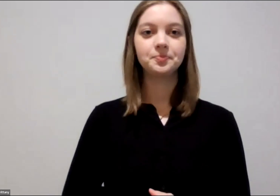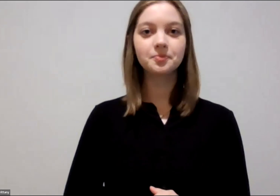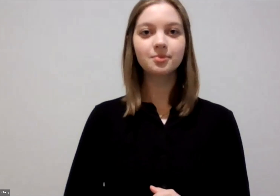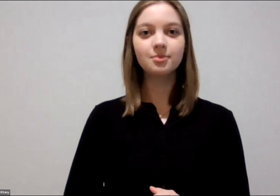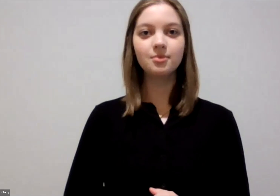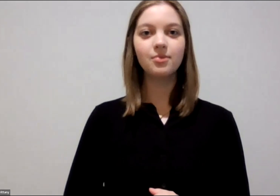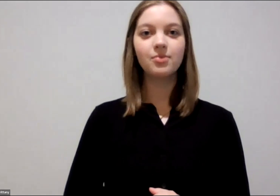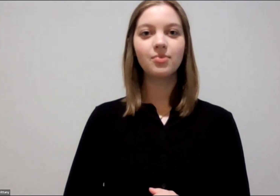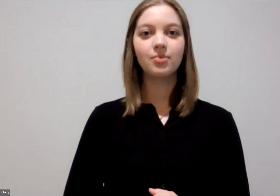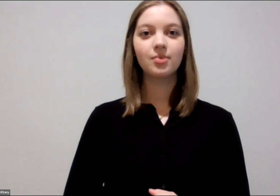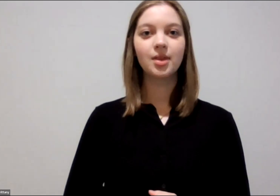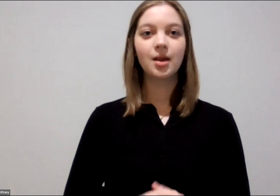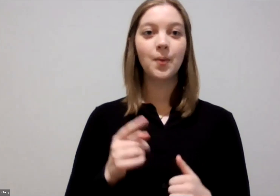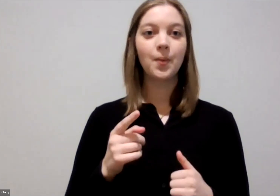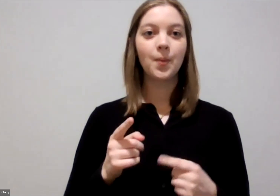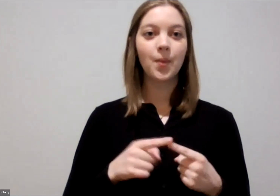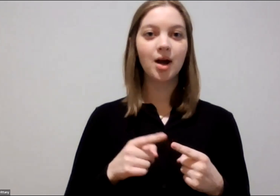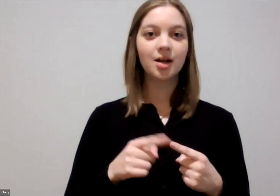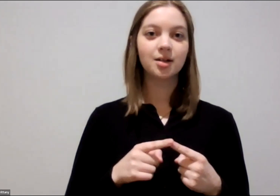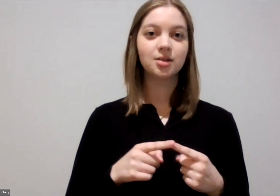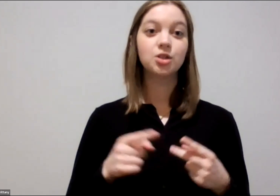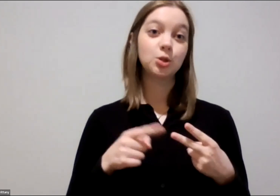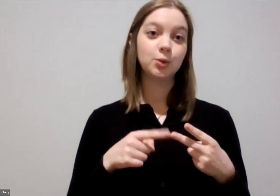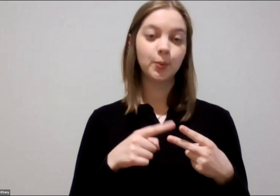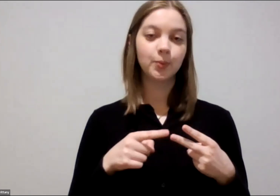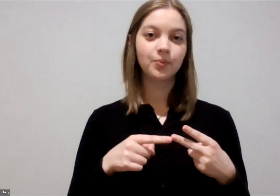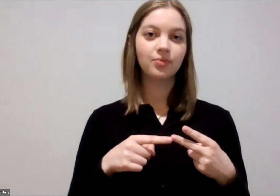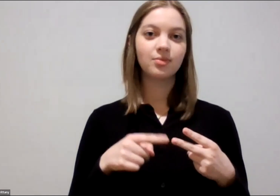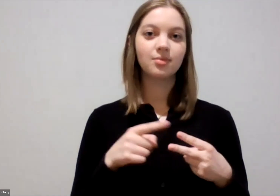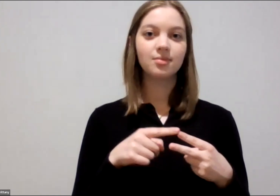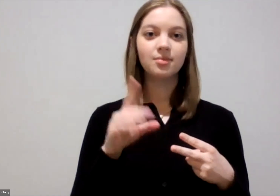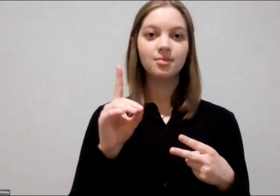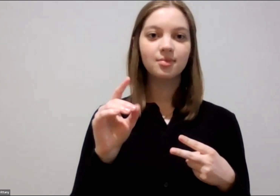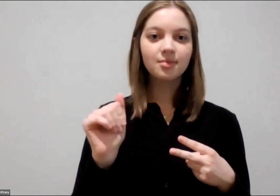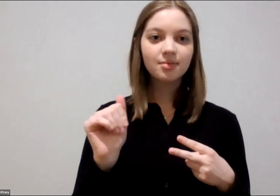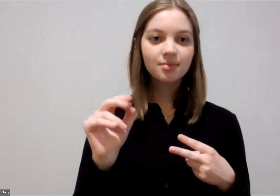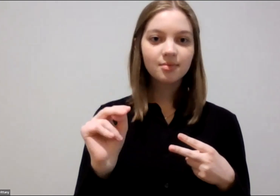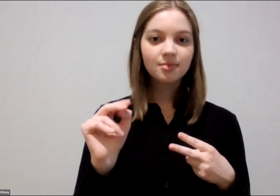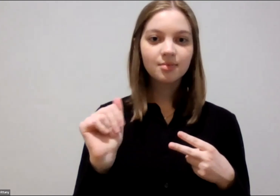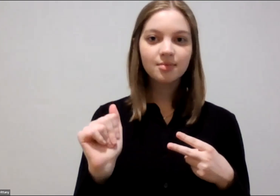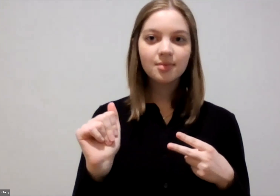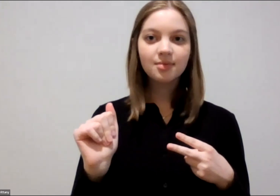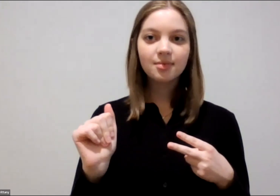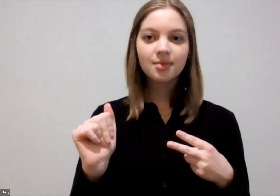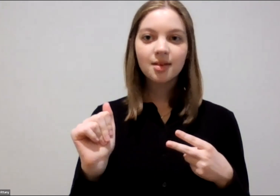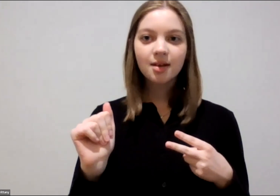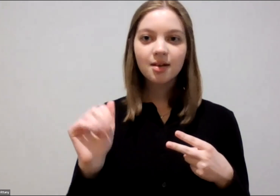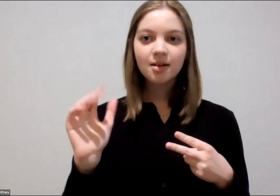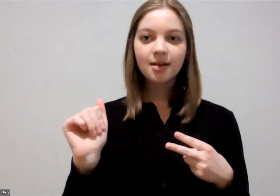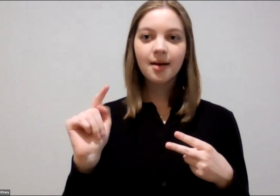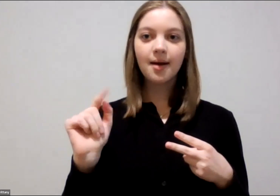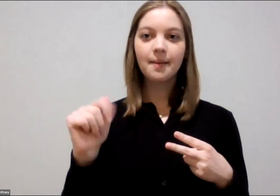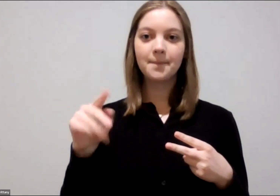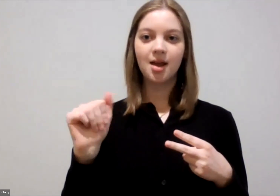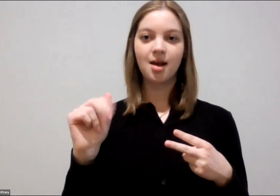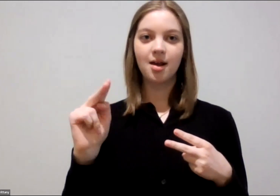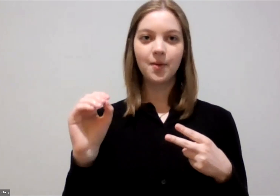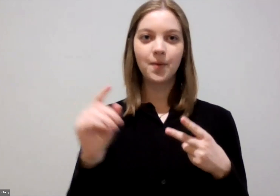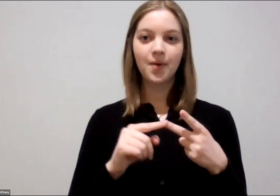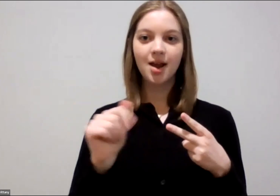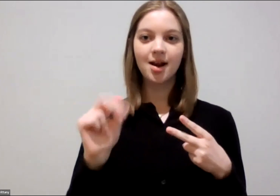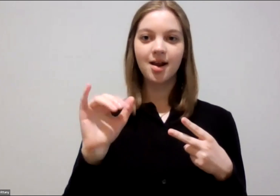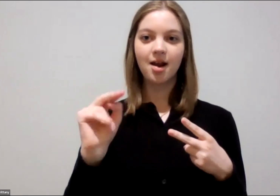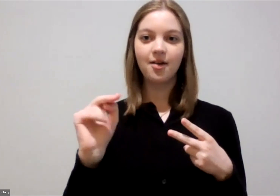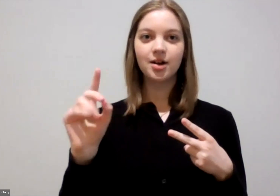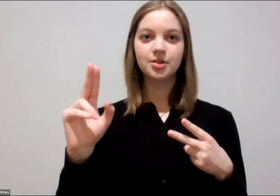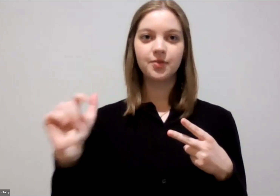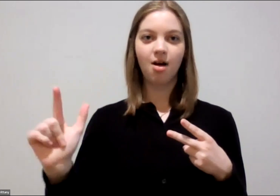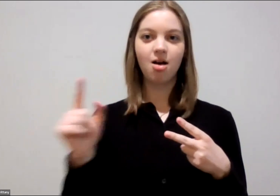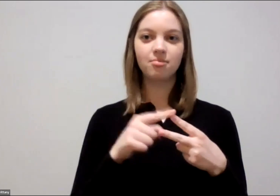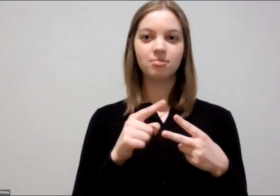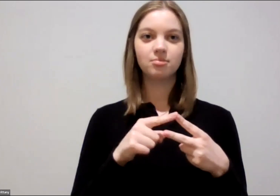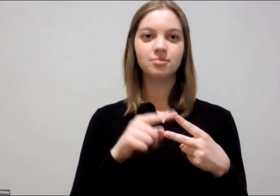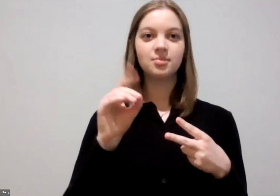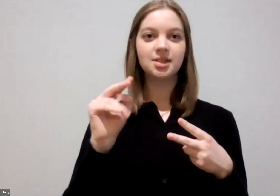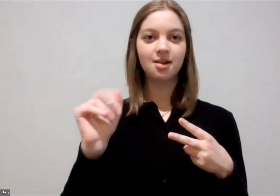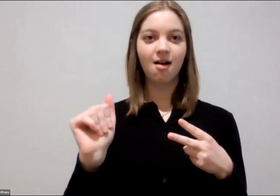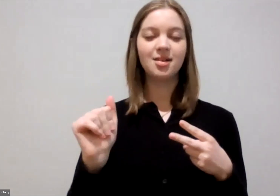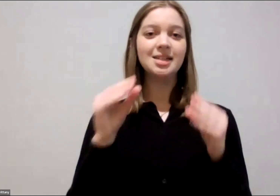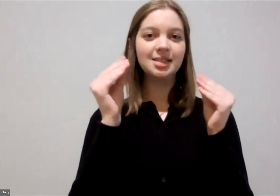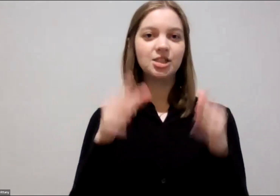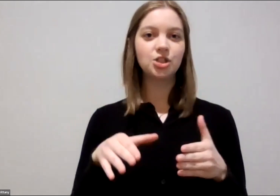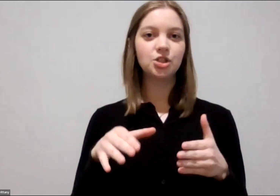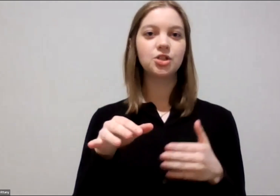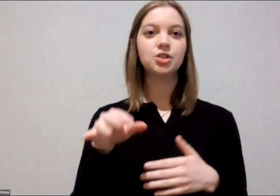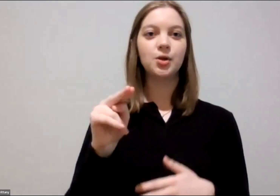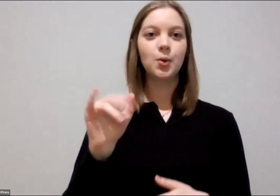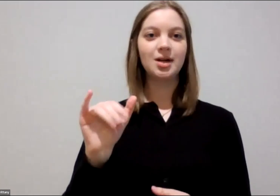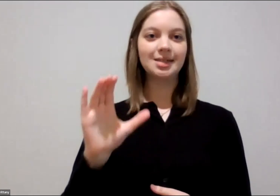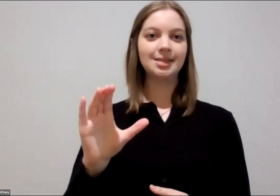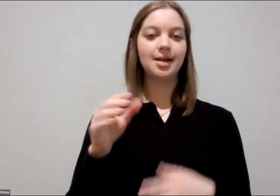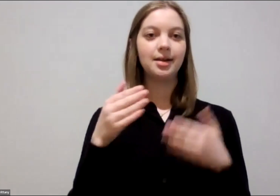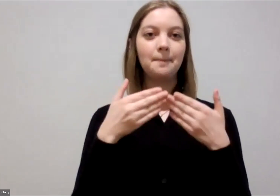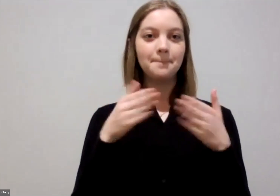One is Well, there are 2 of them It's Donna kapo and aaron Duval. i'm going to start with Donna donna is a teacher in the New York city public schools and as